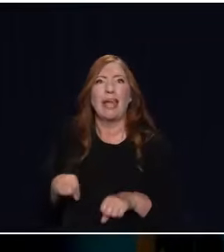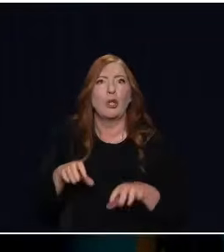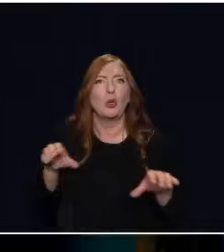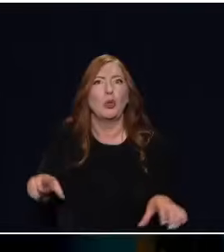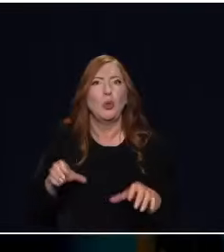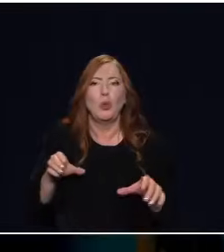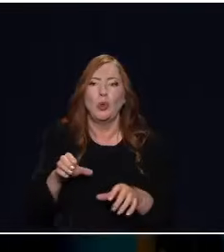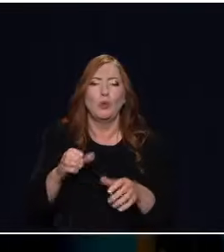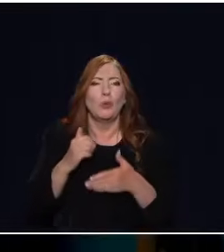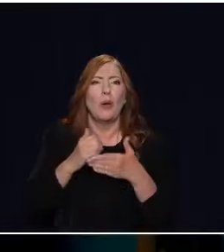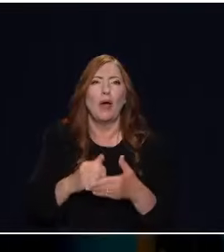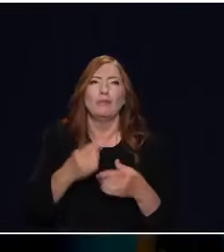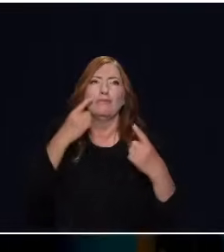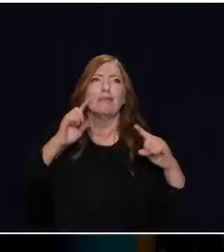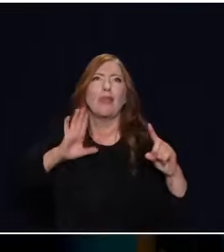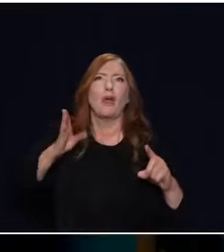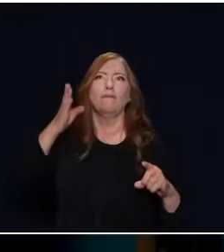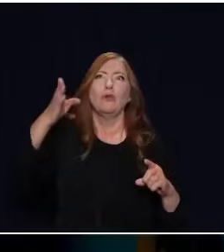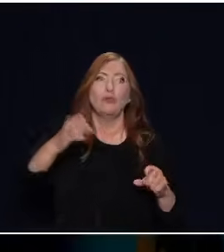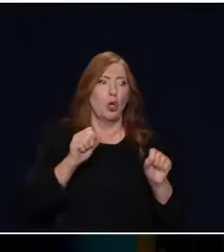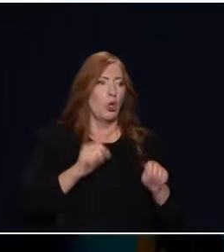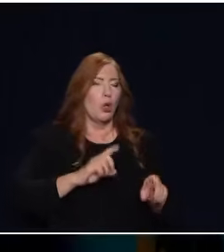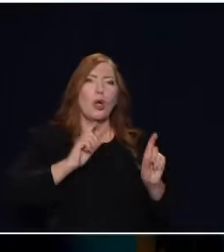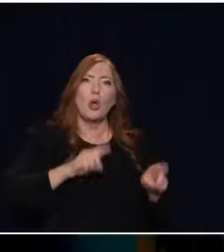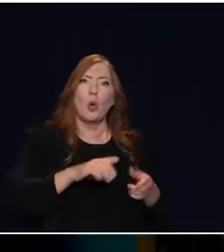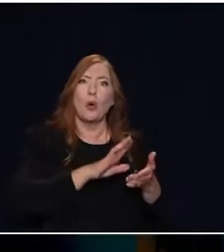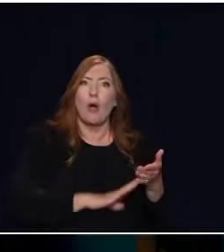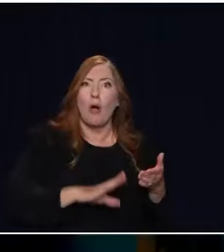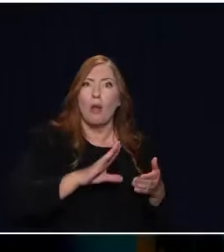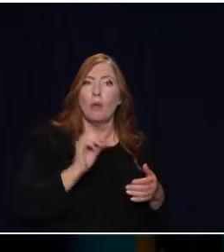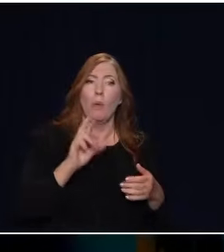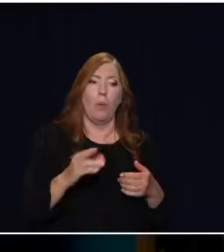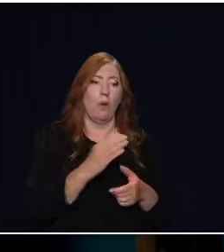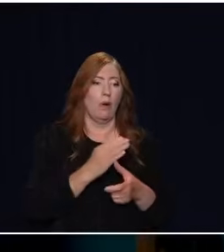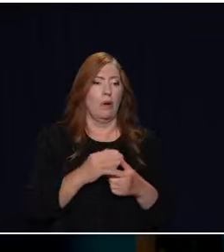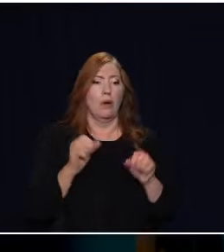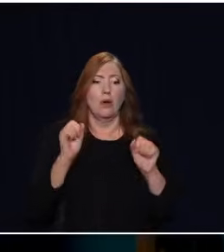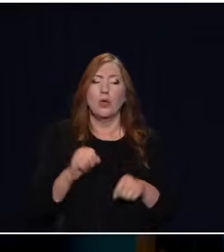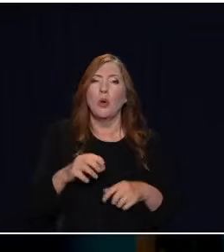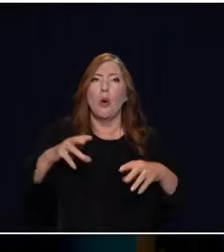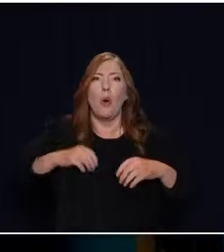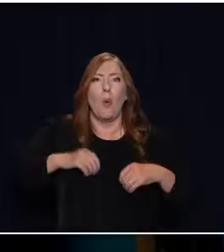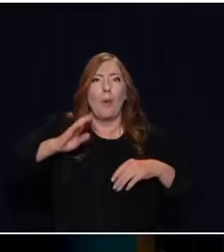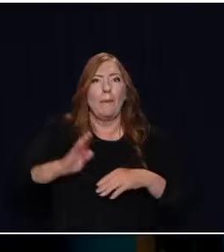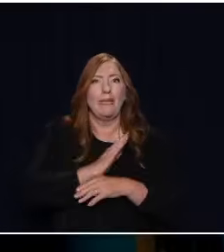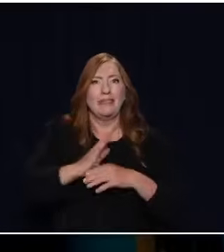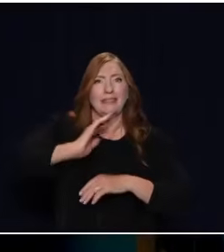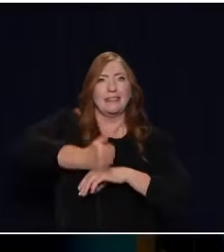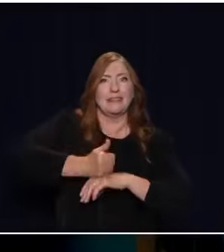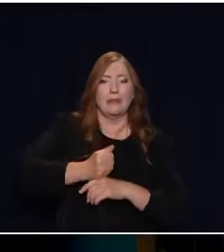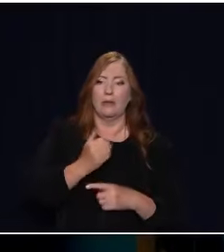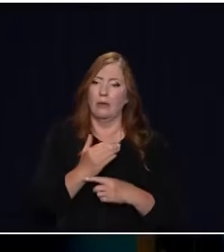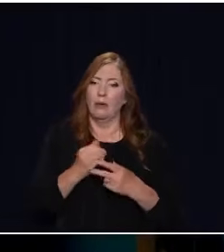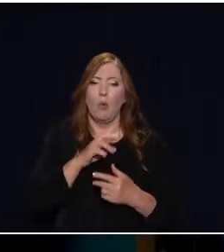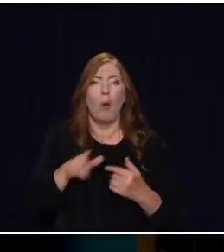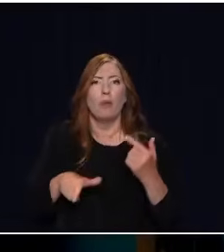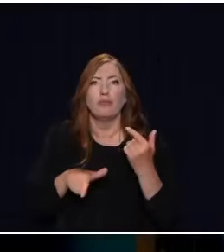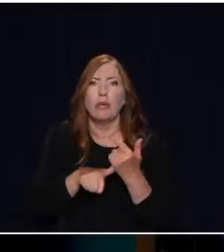THERE'S MULTIPLE PATHWAYS FOR THEM TO BE ABLE TO ACCESS THEIR FUTURE.